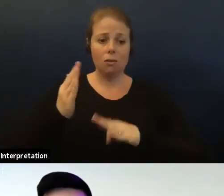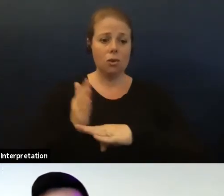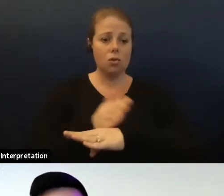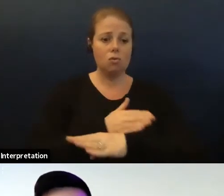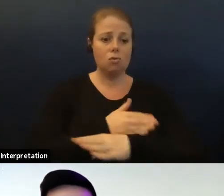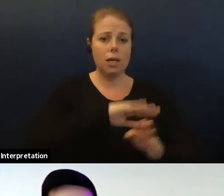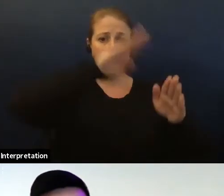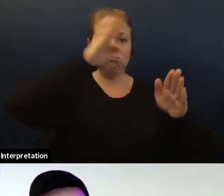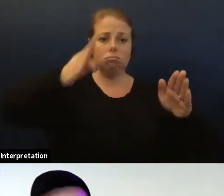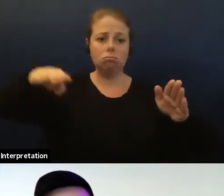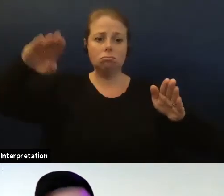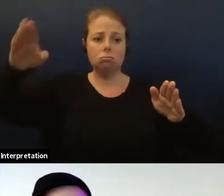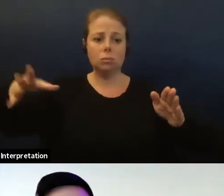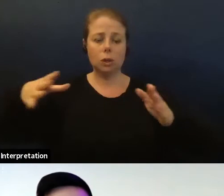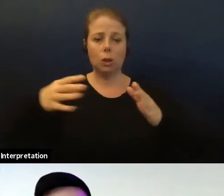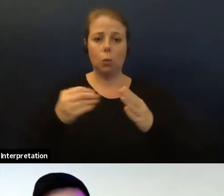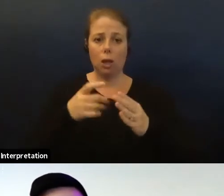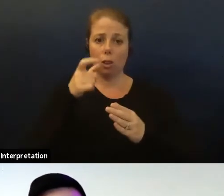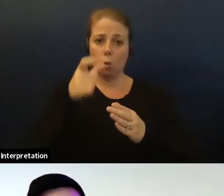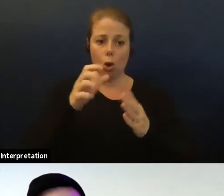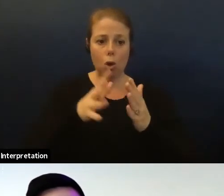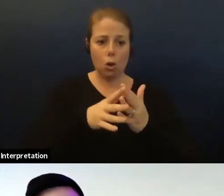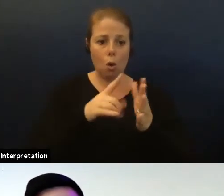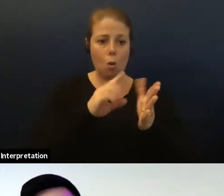in white letters across the mountain by an artist named Jock Alexander.